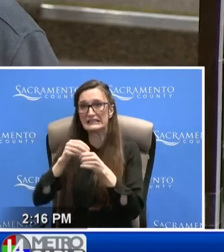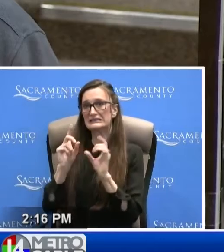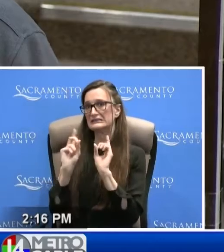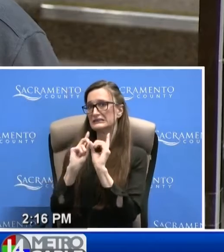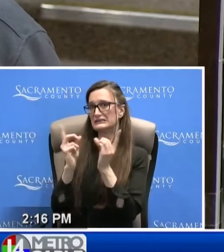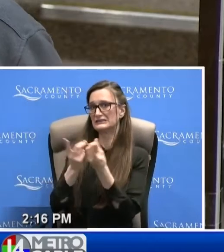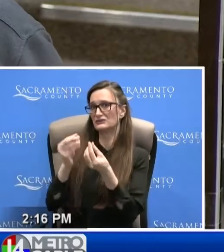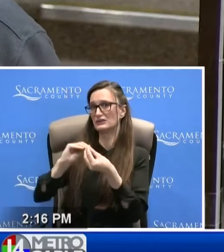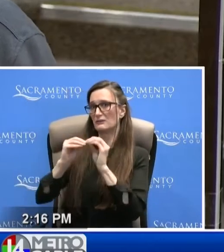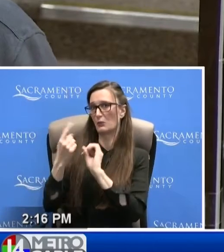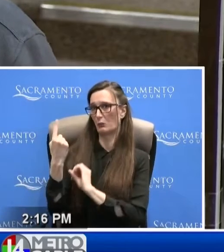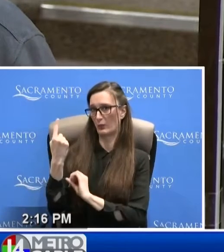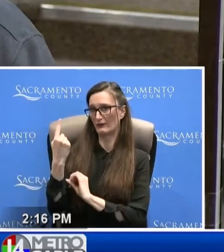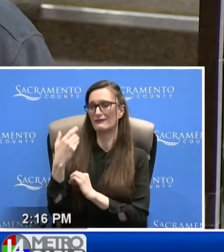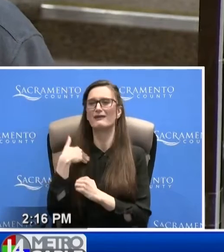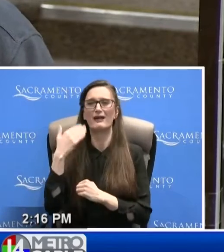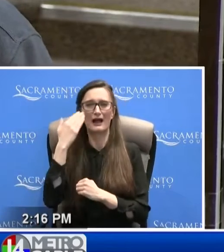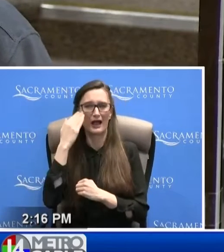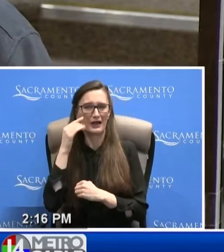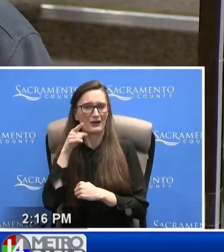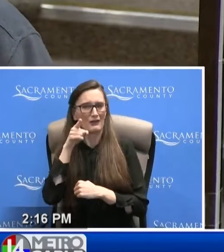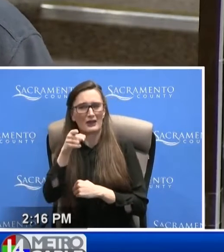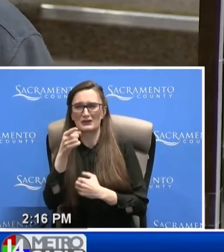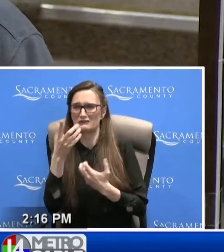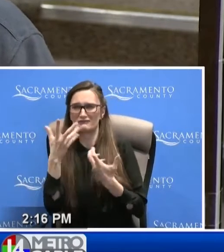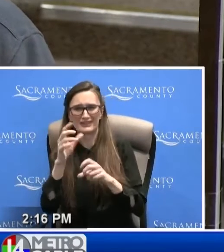and I know that you guys worked really hard to include